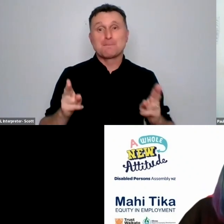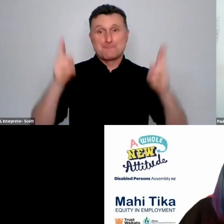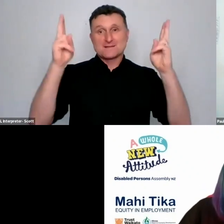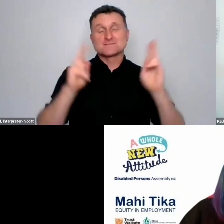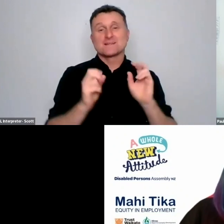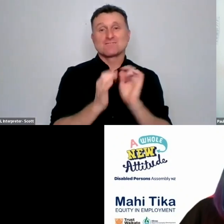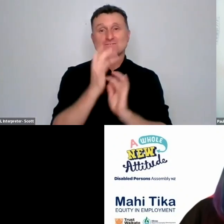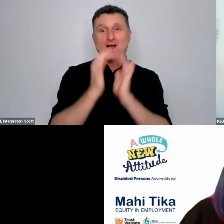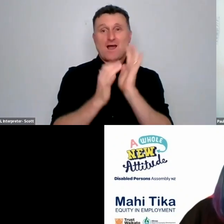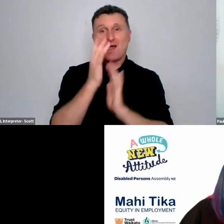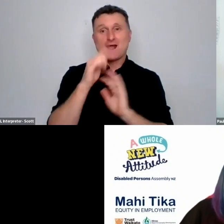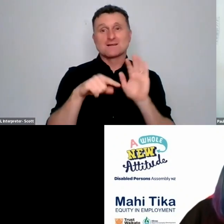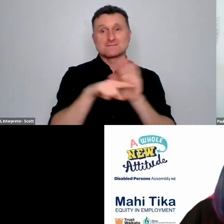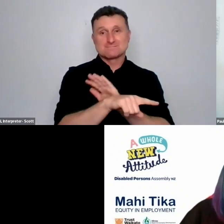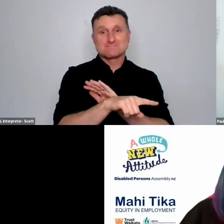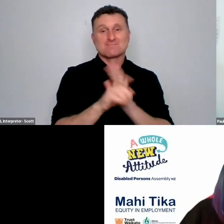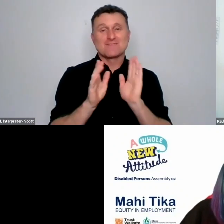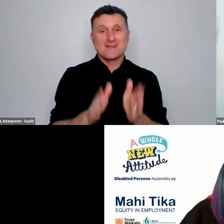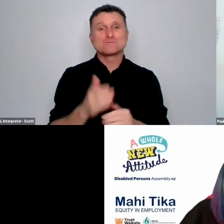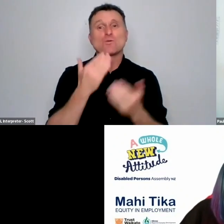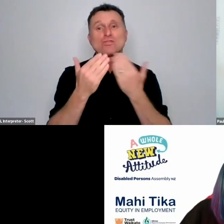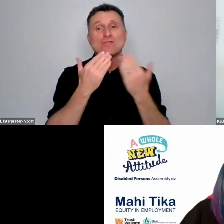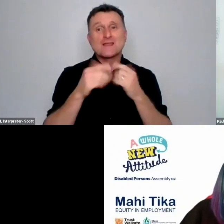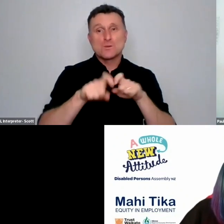Ngā mihi. Thank you for your time today.